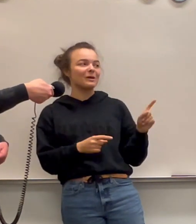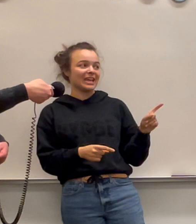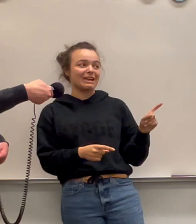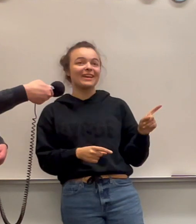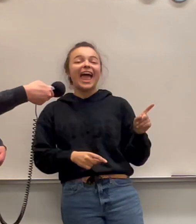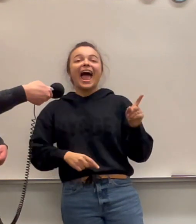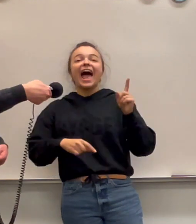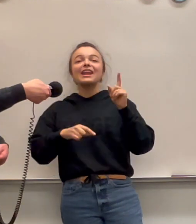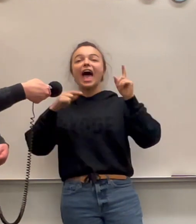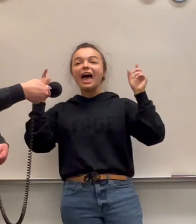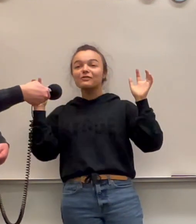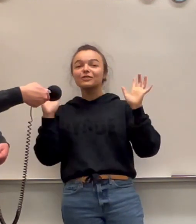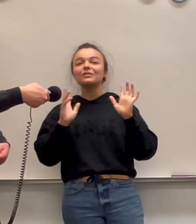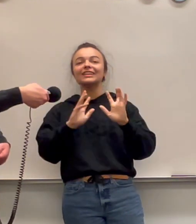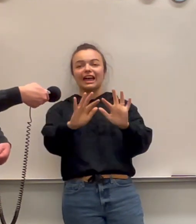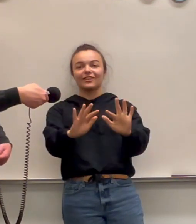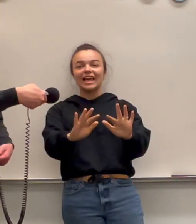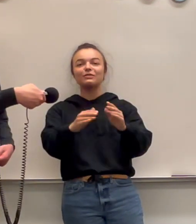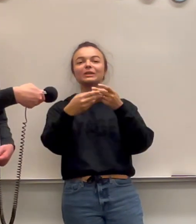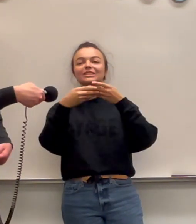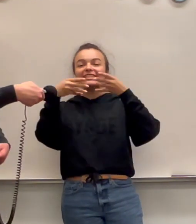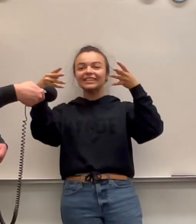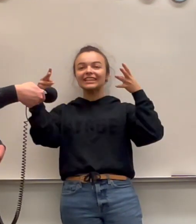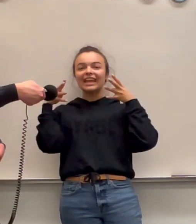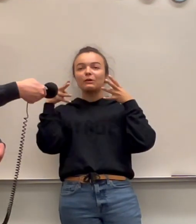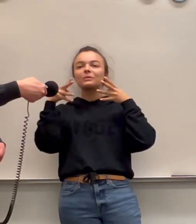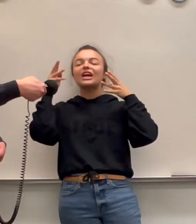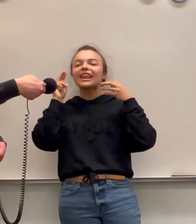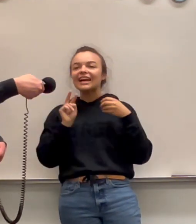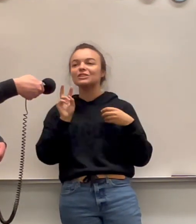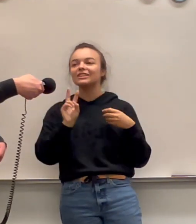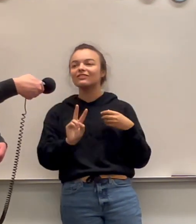a football game and everyone left and we were still in the gate we were the last two to leave